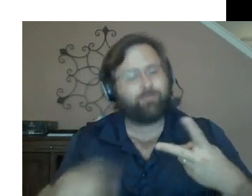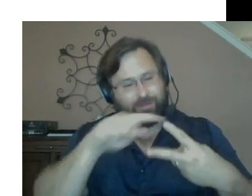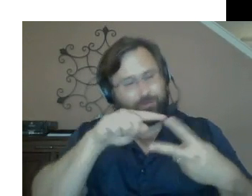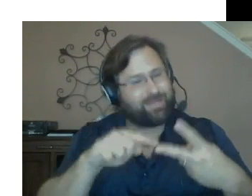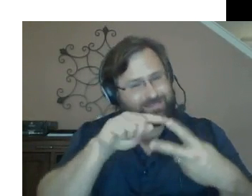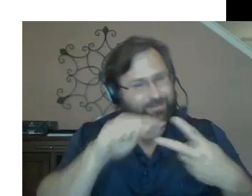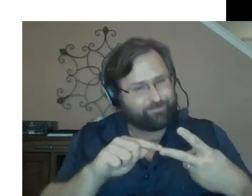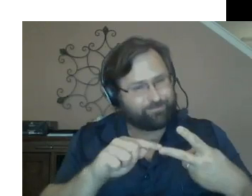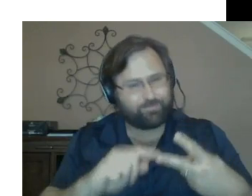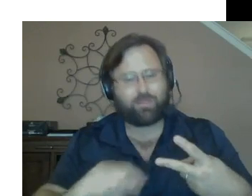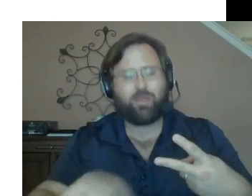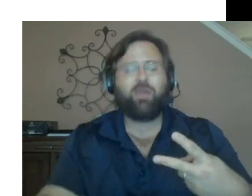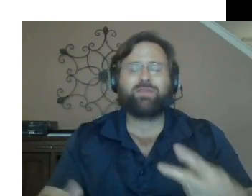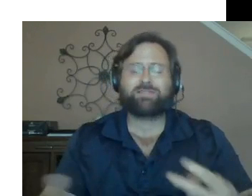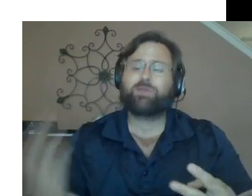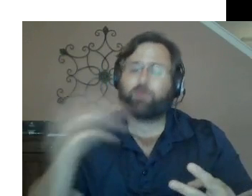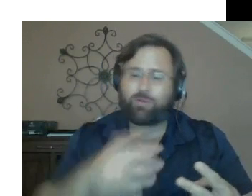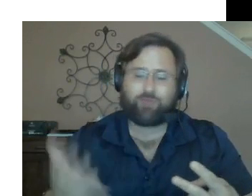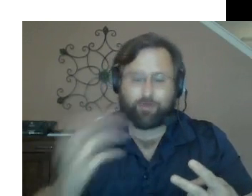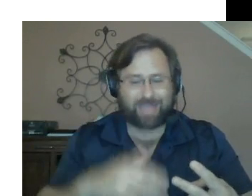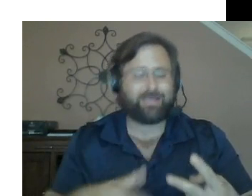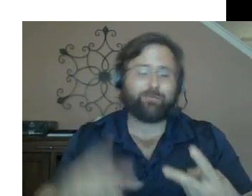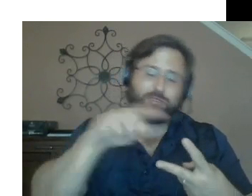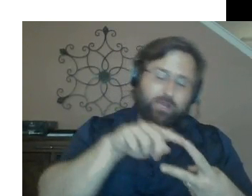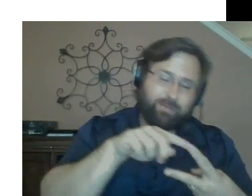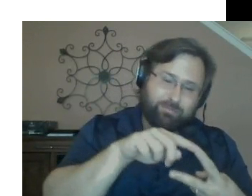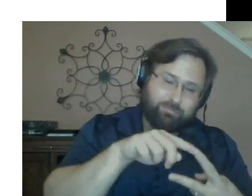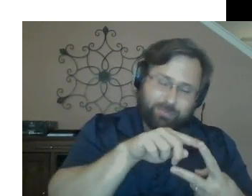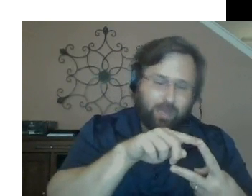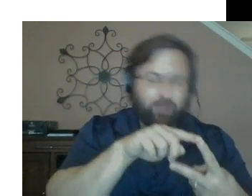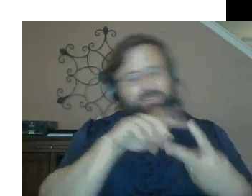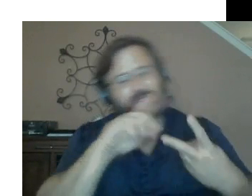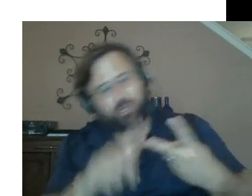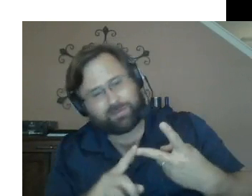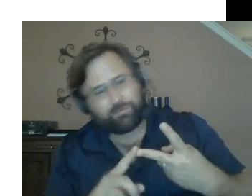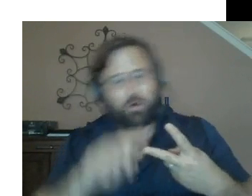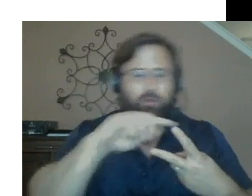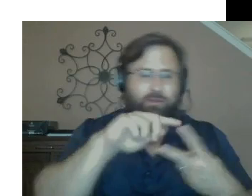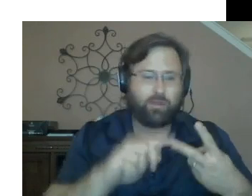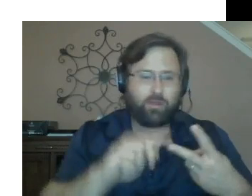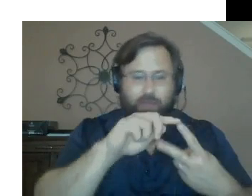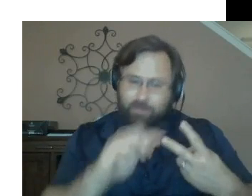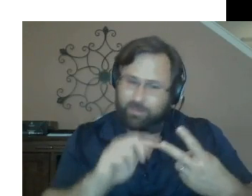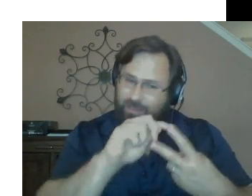well then you may list them this is when you want to refer back to that we're going to talk about McDonald's then talk about the mall and keep